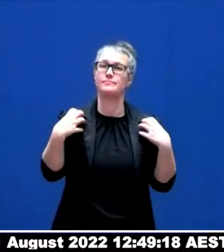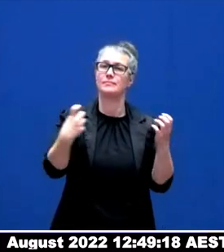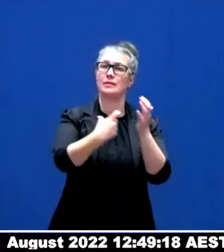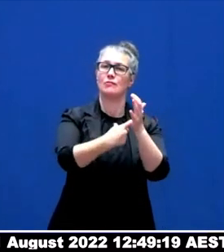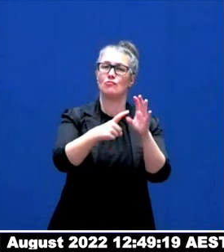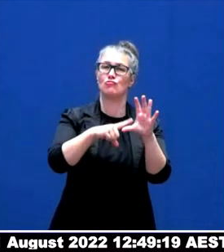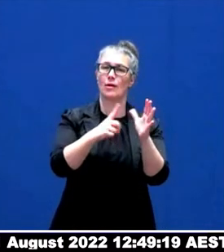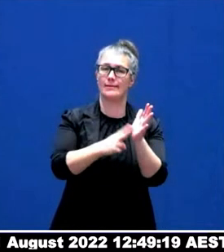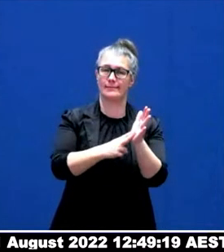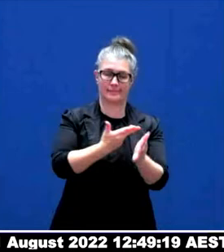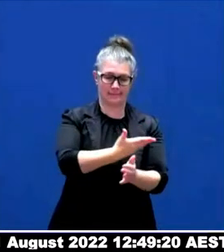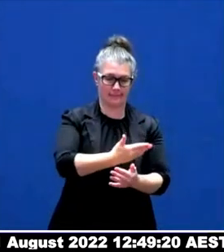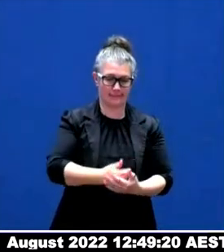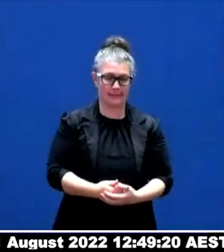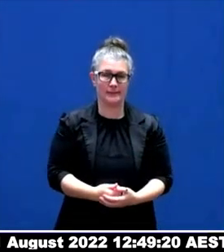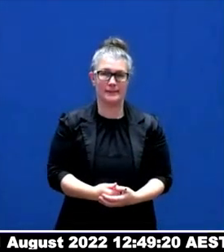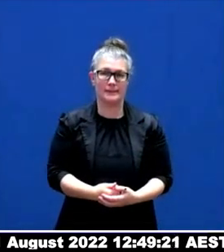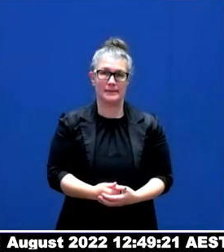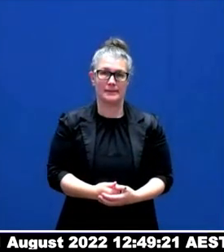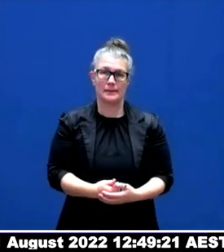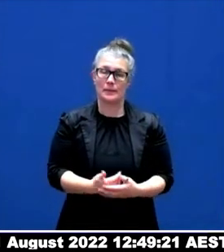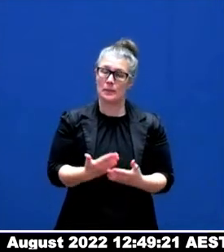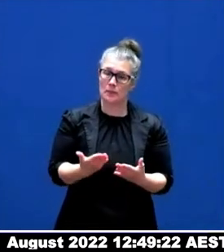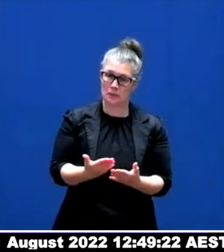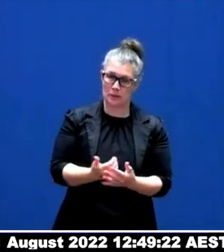Ms Dendle, just a thing of clarification.